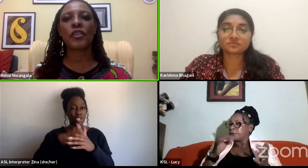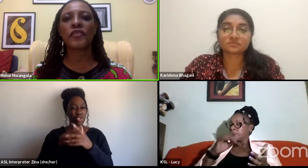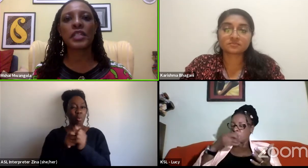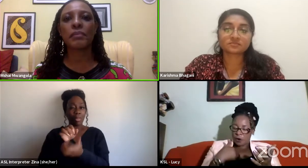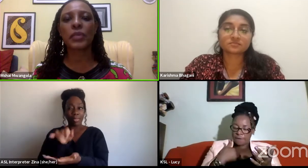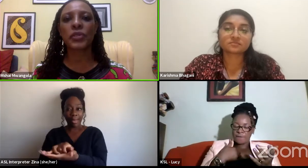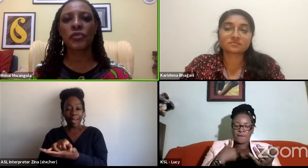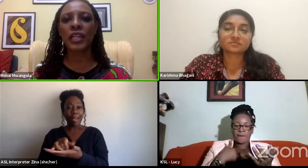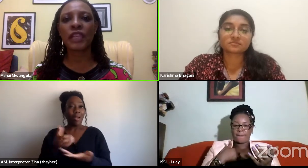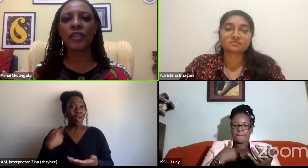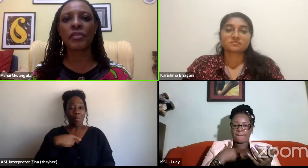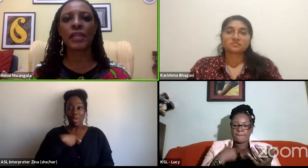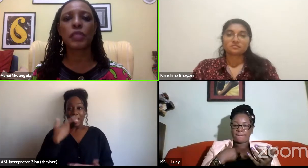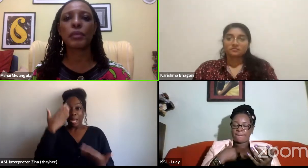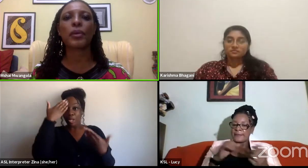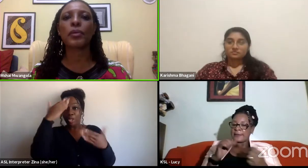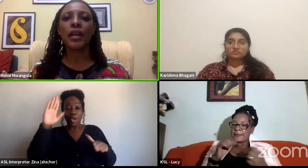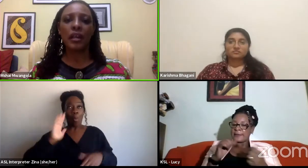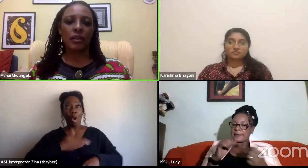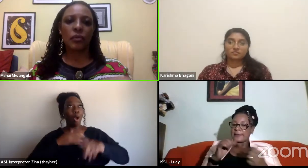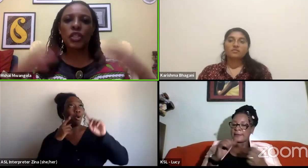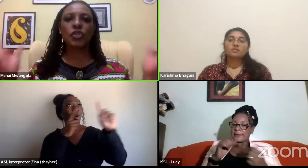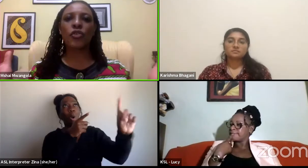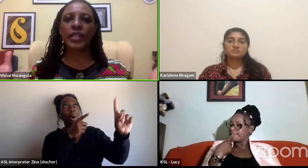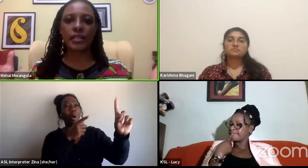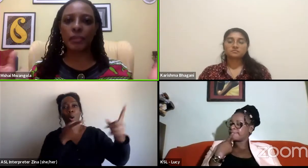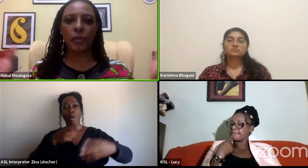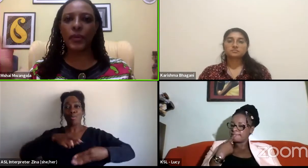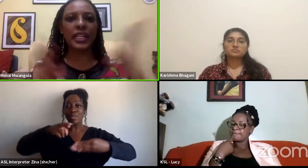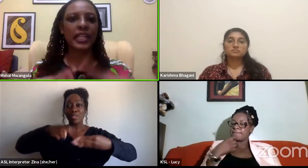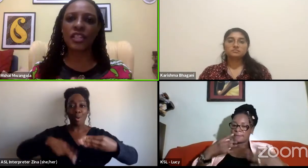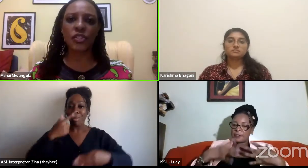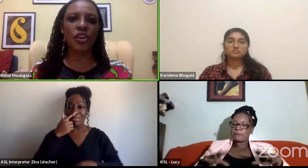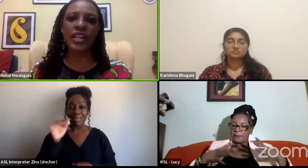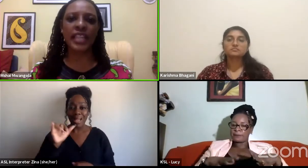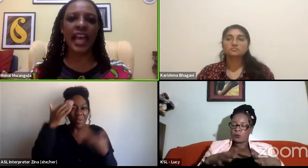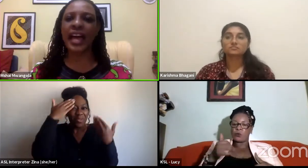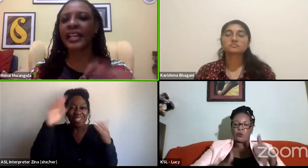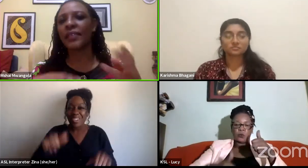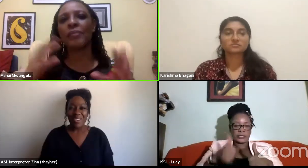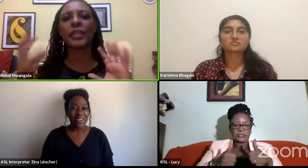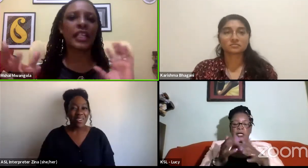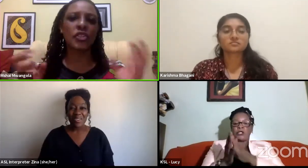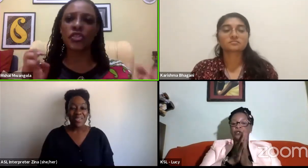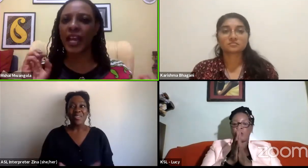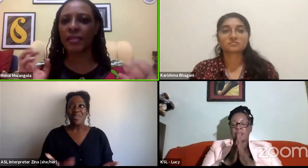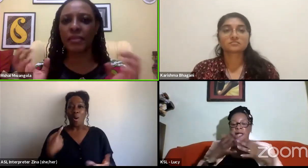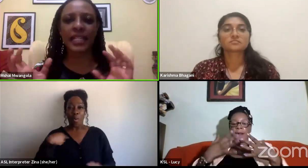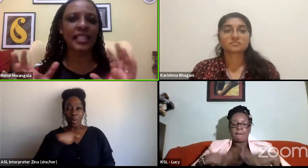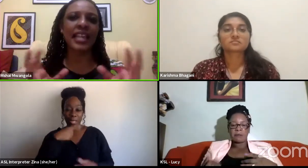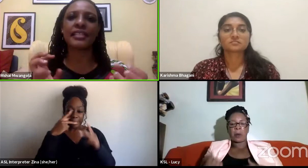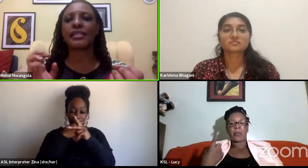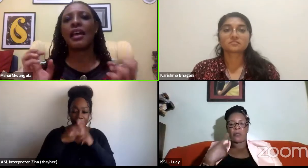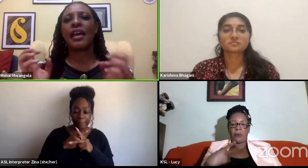The first bit was really very much people, which stories, people bringing in the stories they had and then beginning to try and make sense